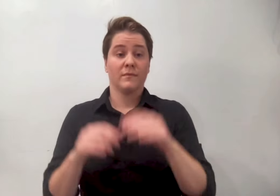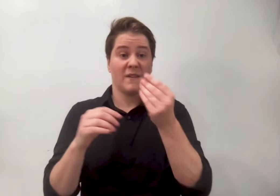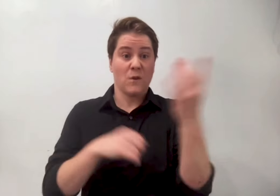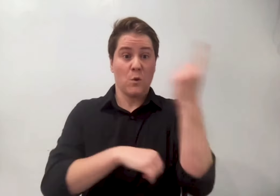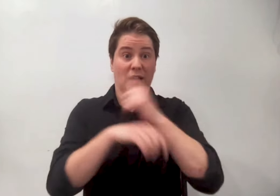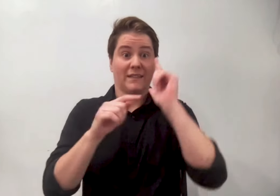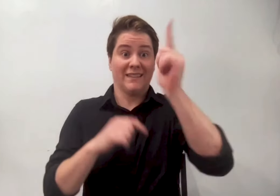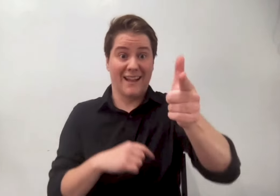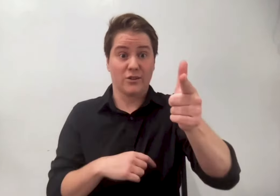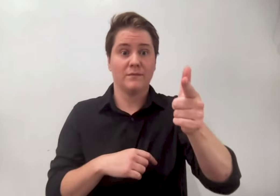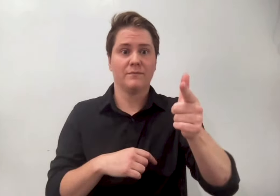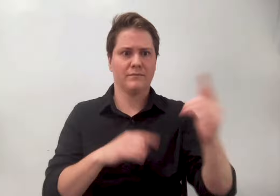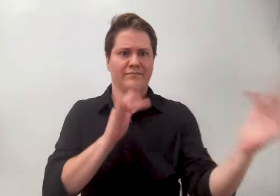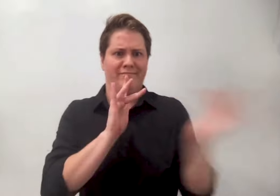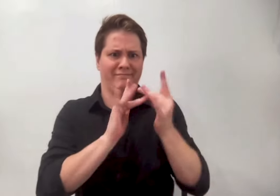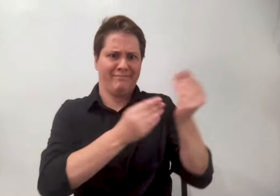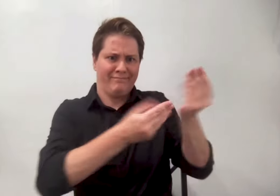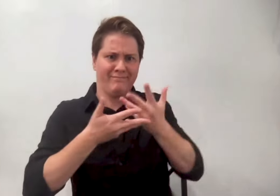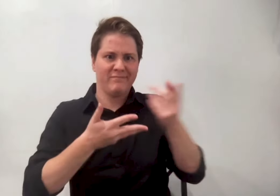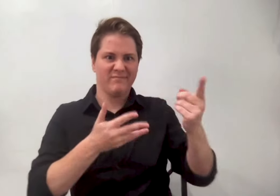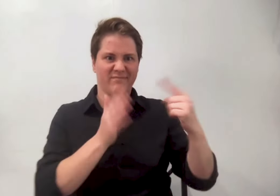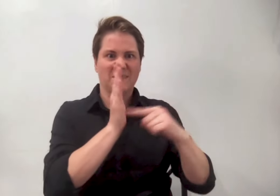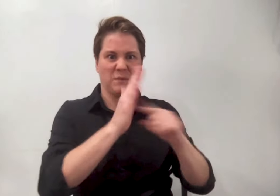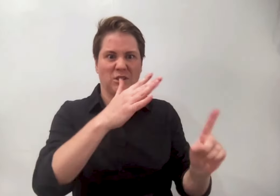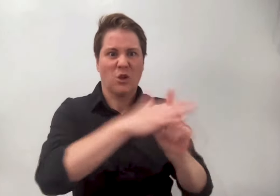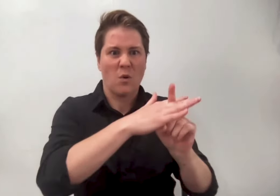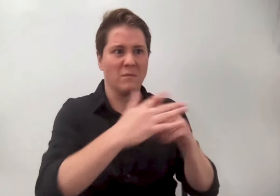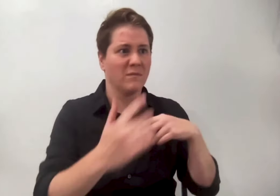A few days later, my friend contacted me letting me know their symptoms had appeared.